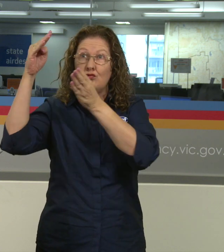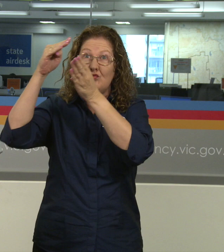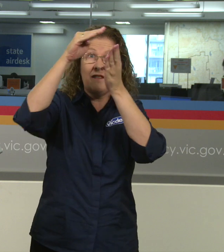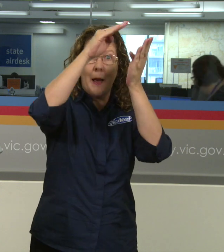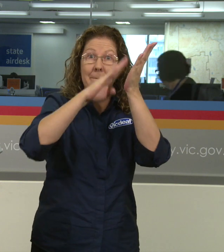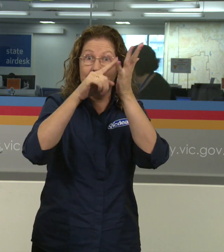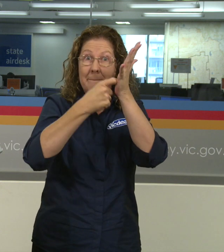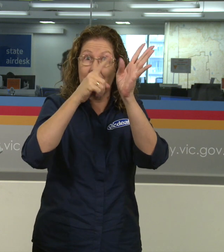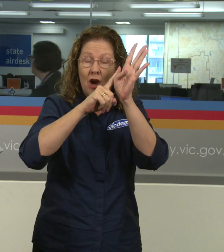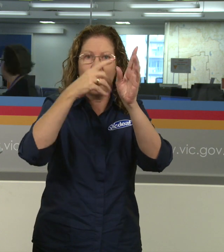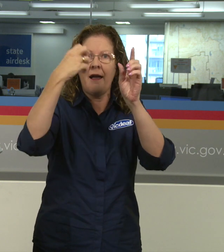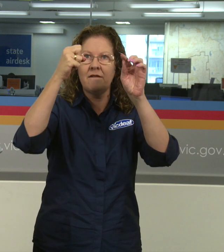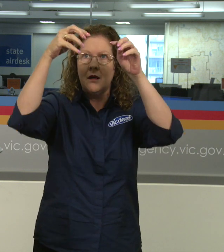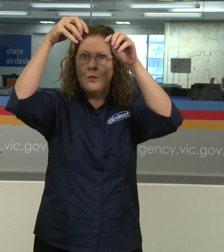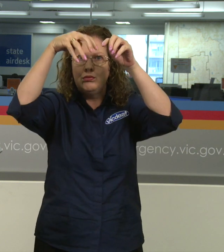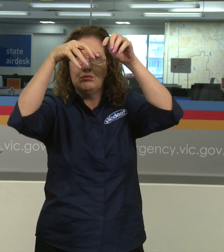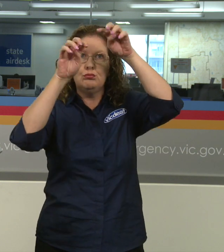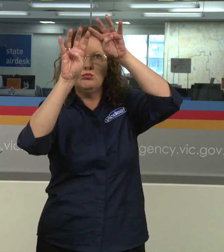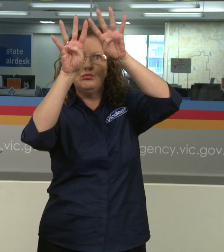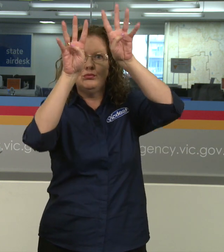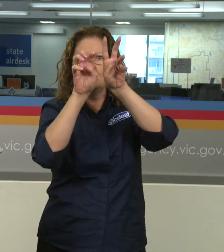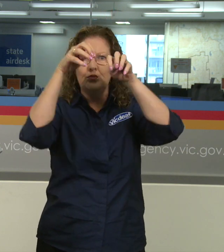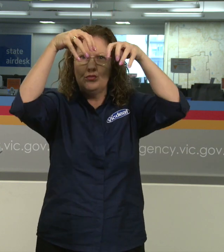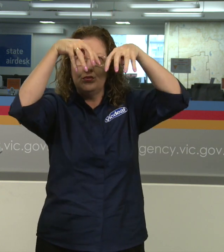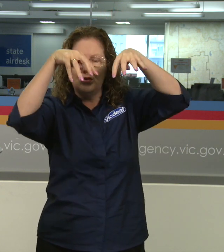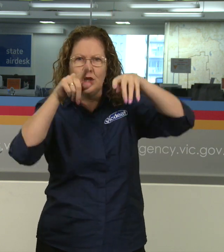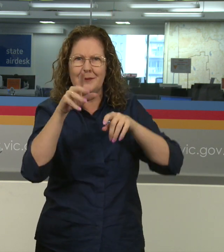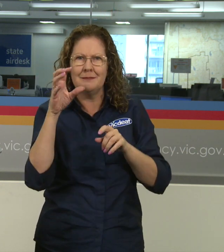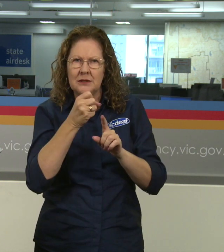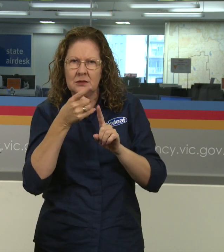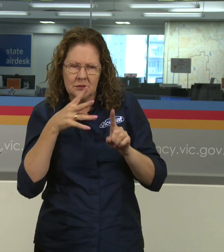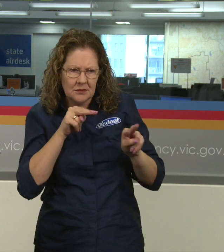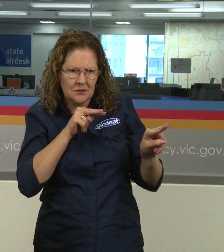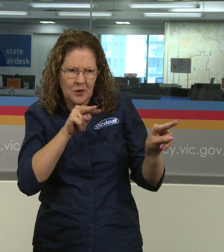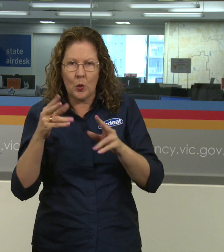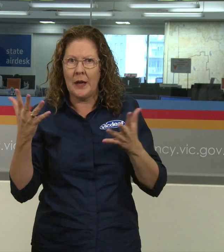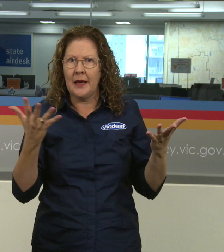and that’s one of the key things to stay attuned about where it is and what’s happening in Northern Victoria.